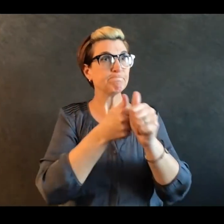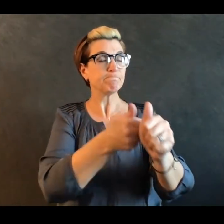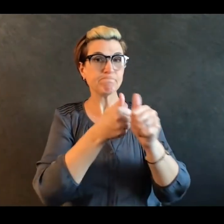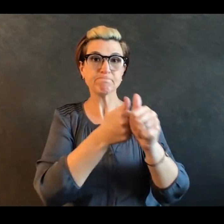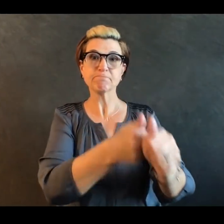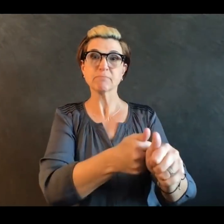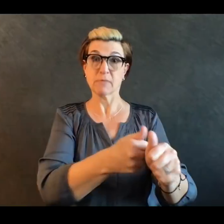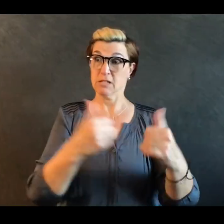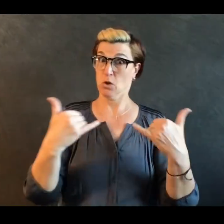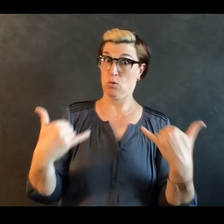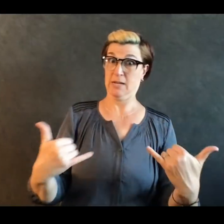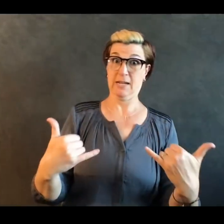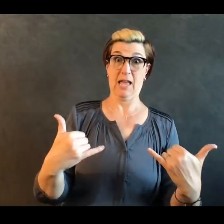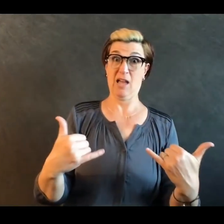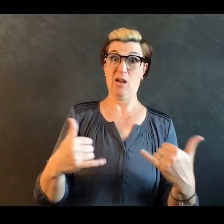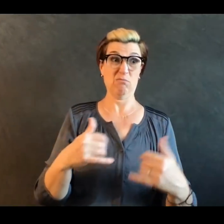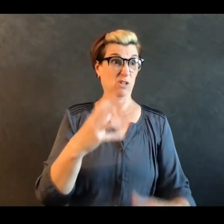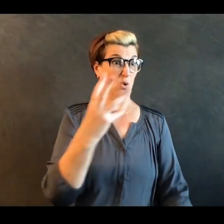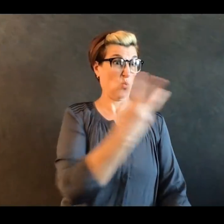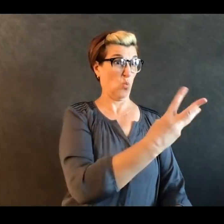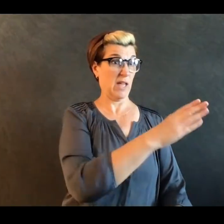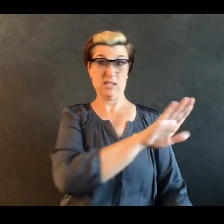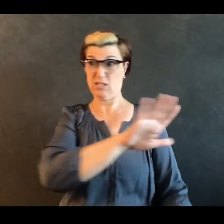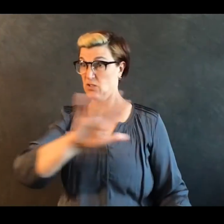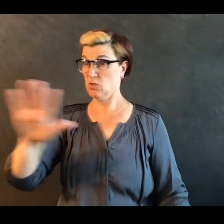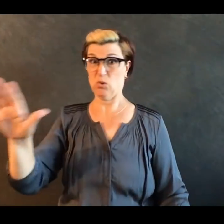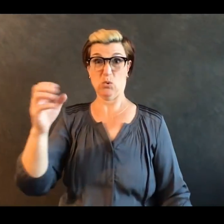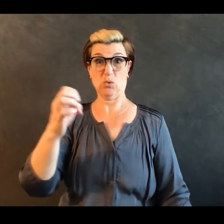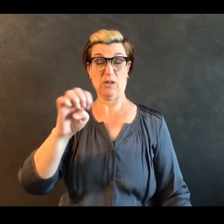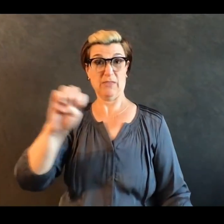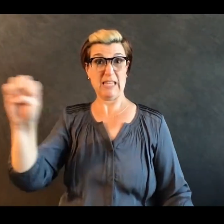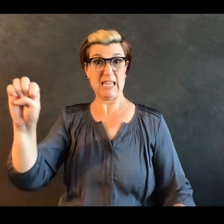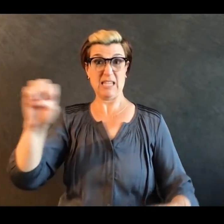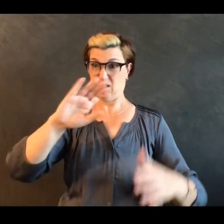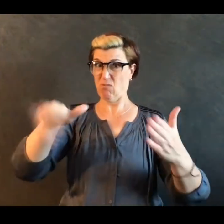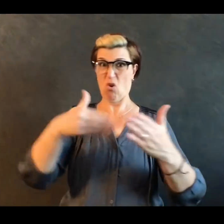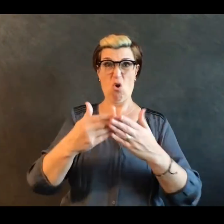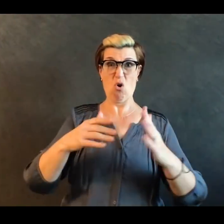the west coast to the east coast President Trump has directed our team to